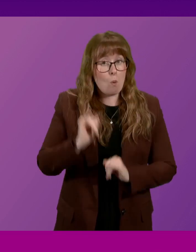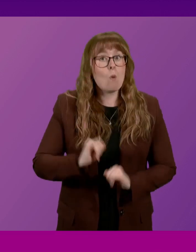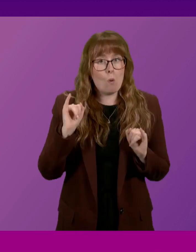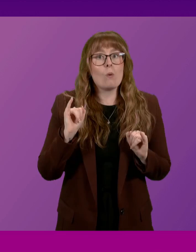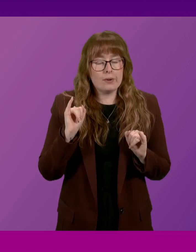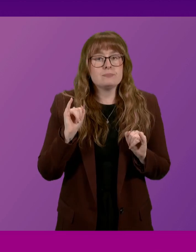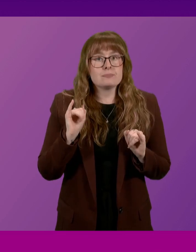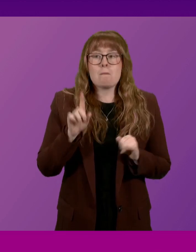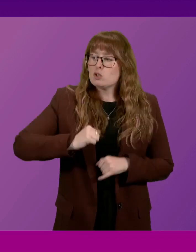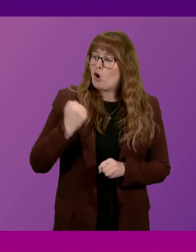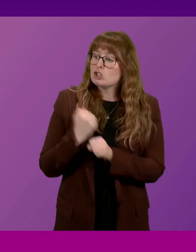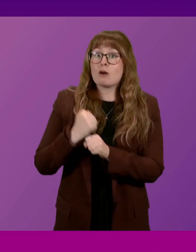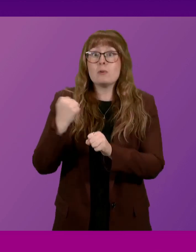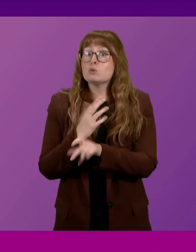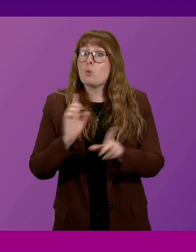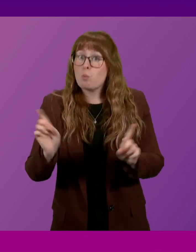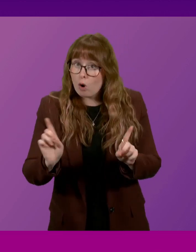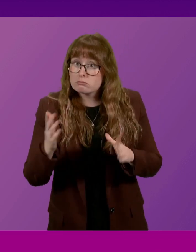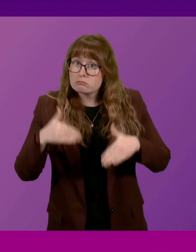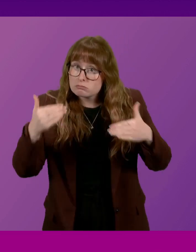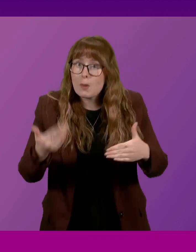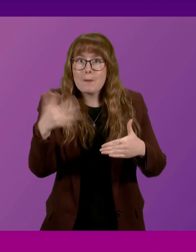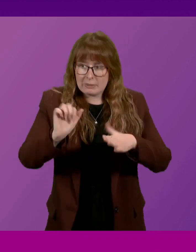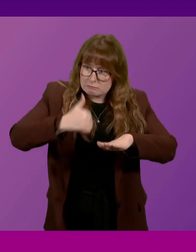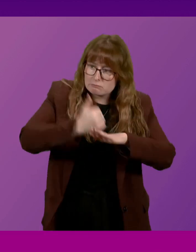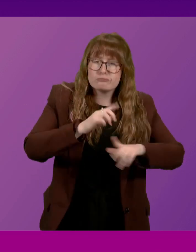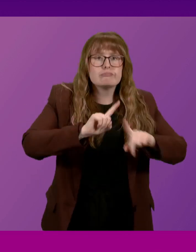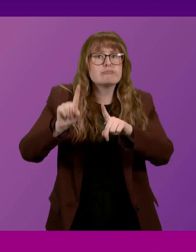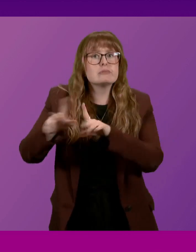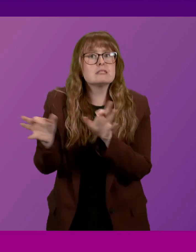The Scottish Government is taking forward a number of measures to tackle the cost of